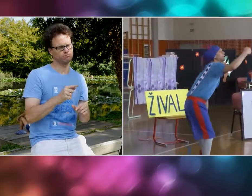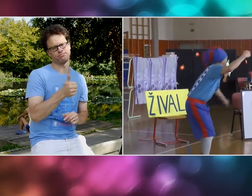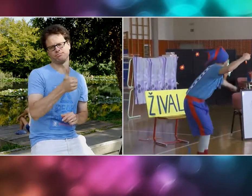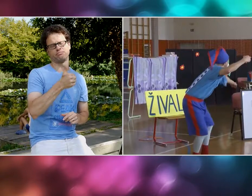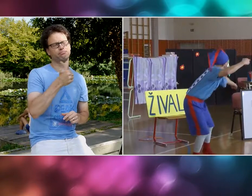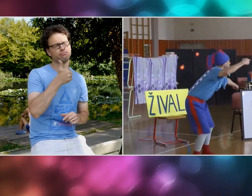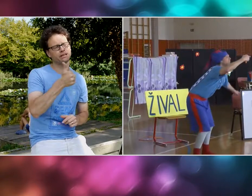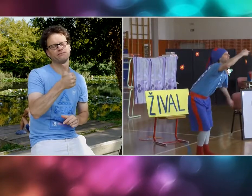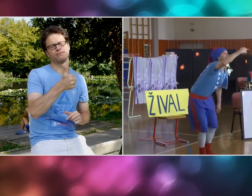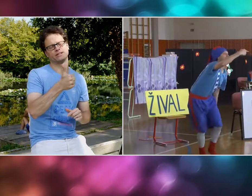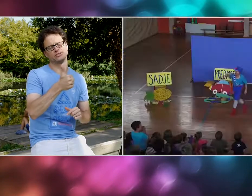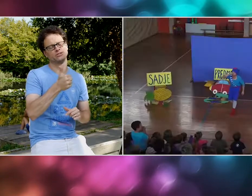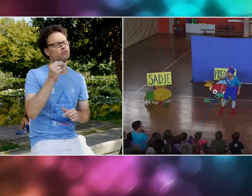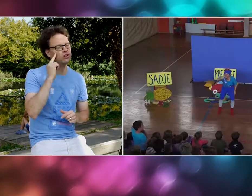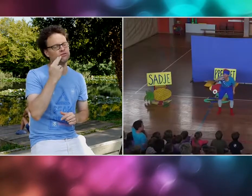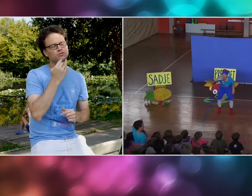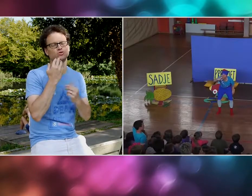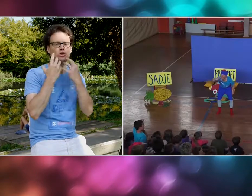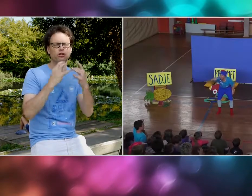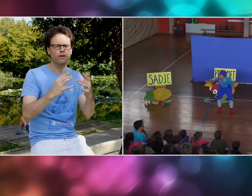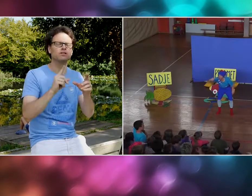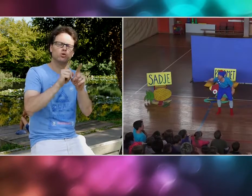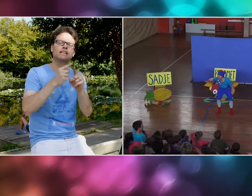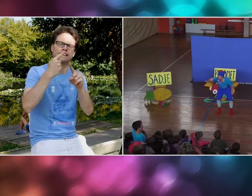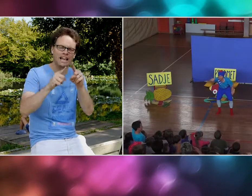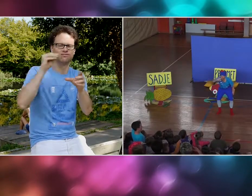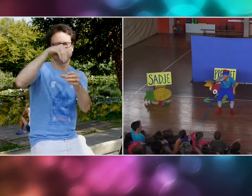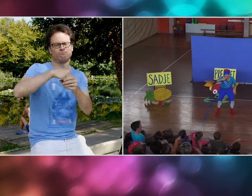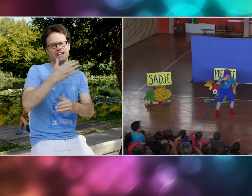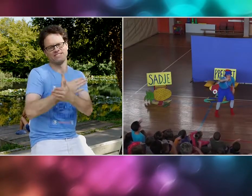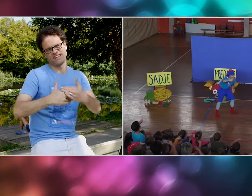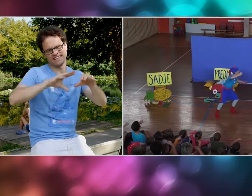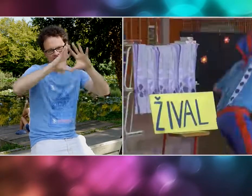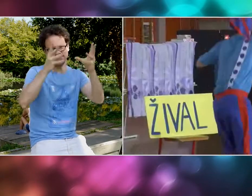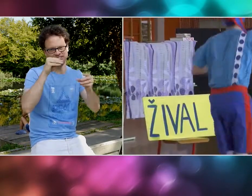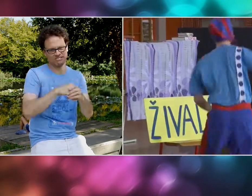I was one of the first deaf and disabled to be awarded such a status.